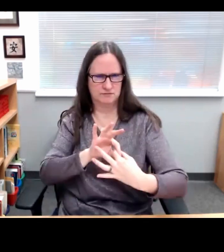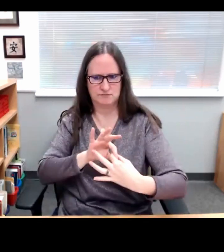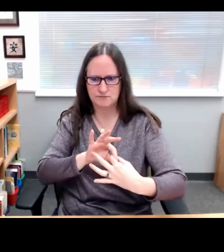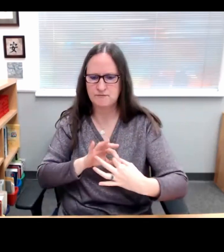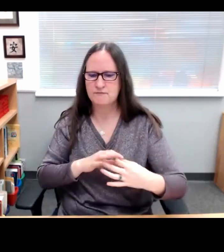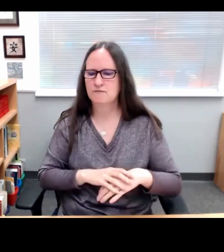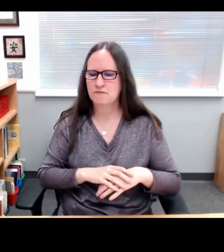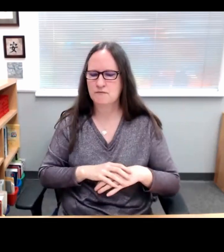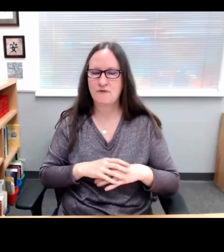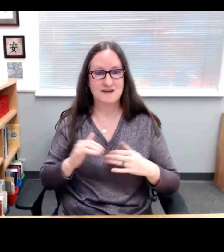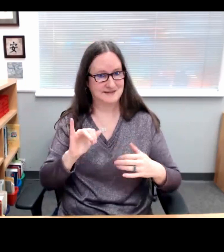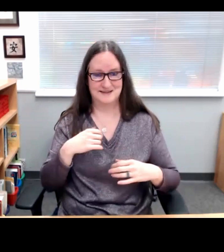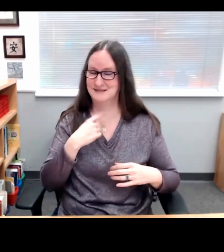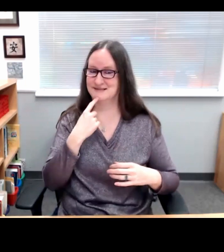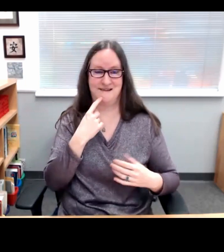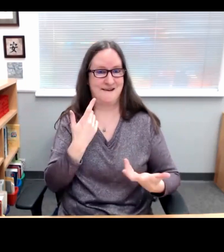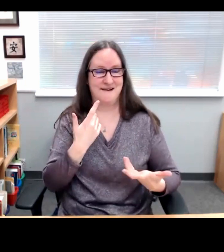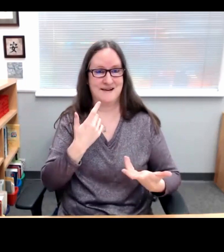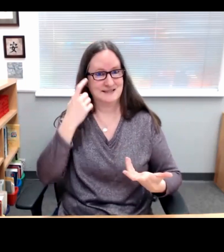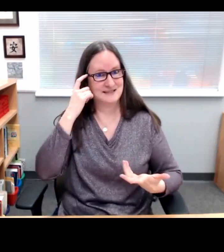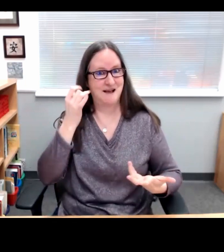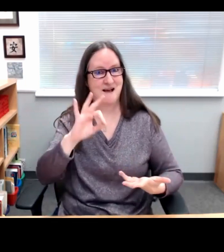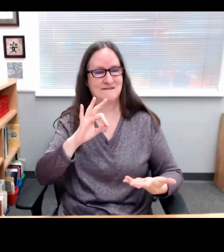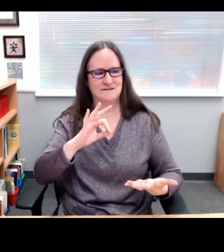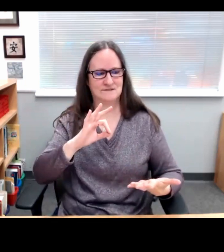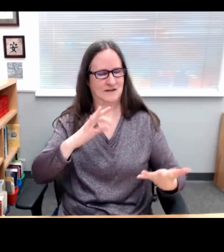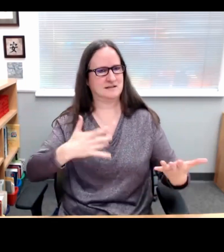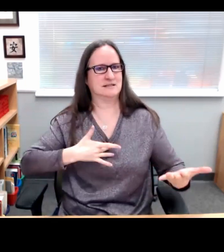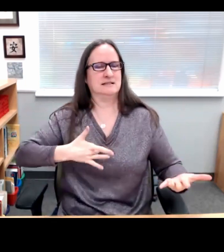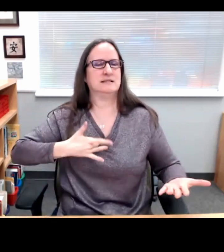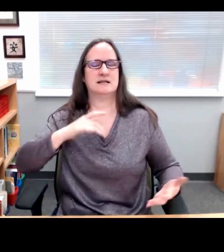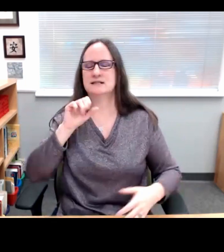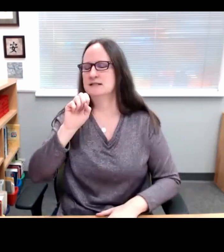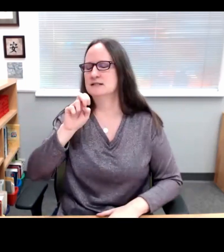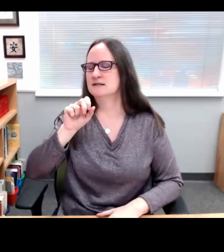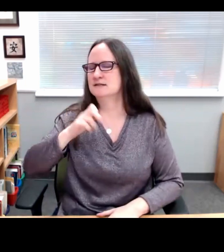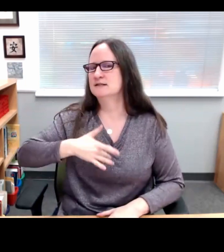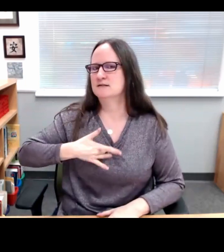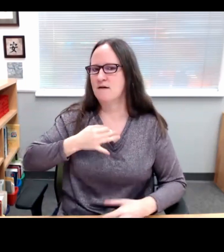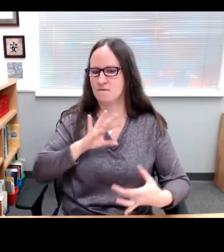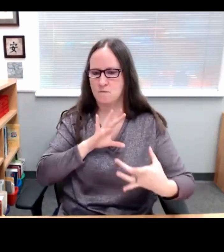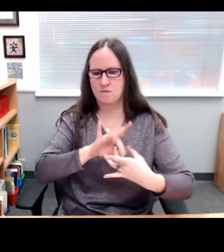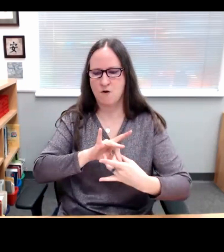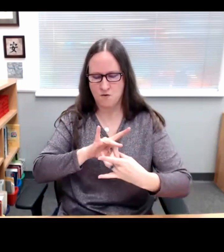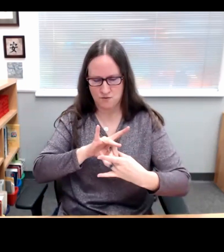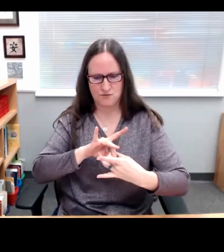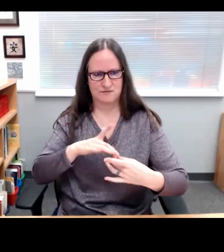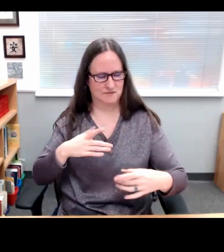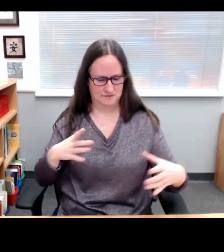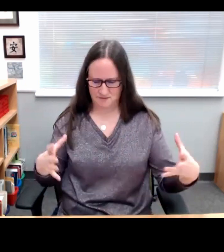gives you a place to belong. And like I've said, that sense of belonging.